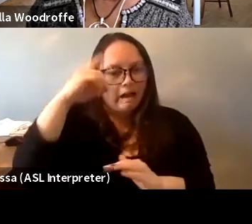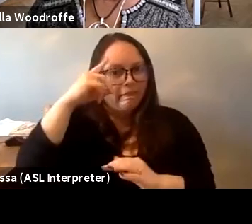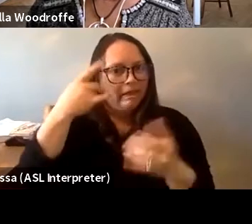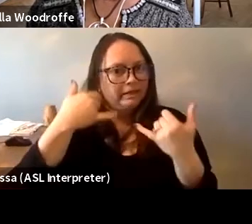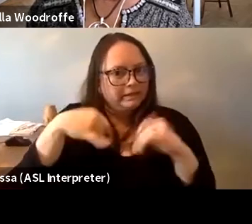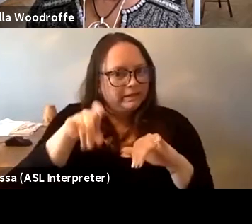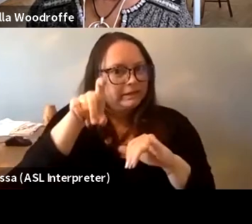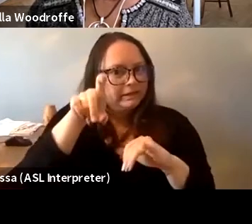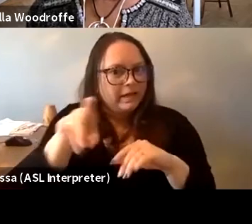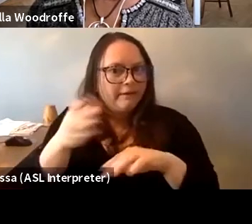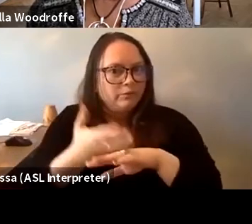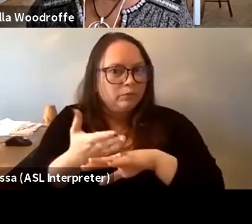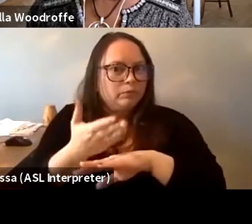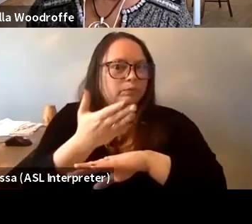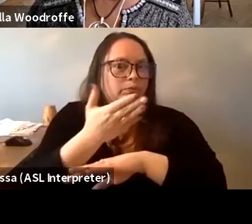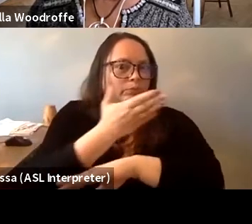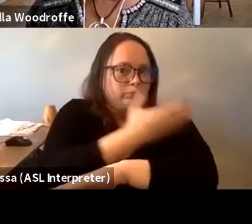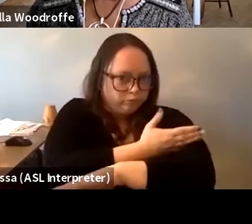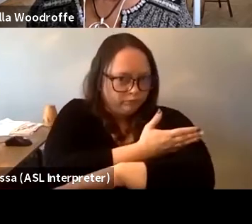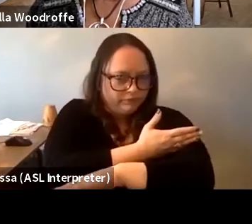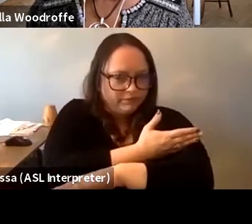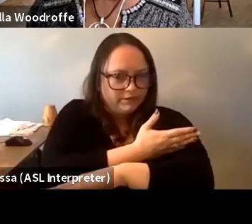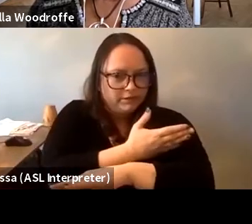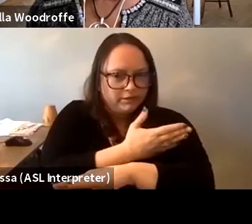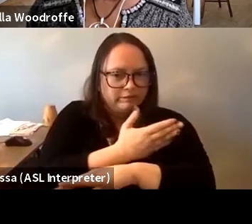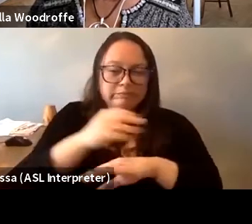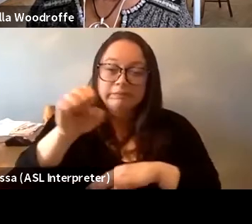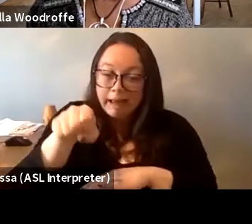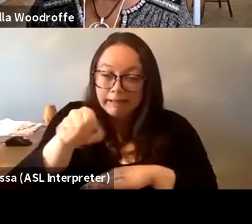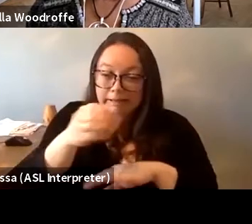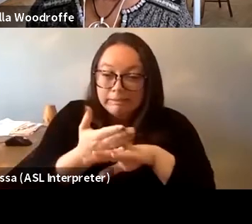a little bit, you know, but it's got a long way to go. You deal